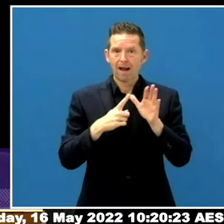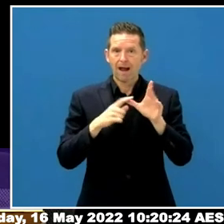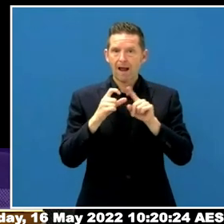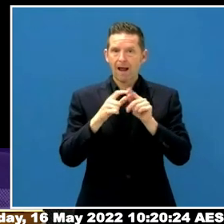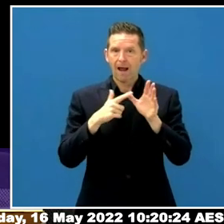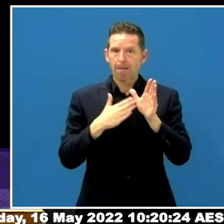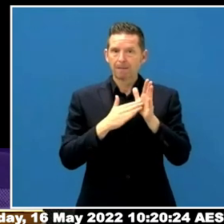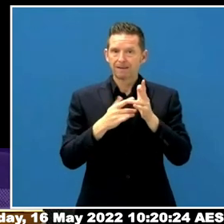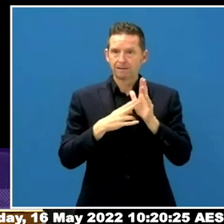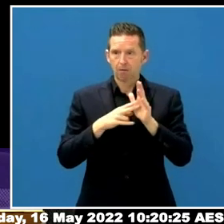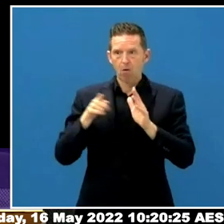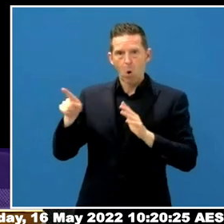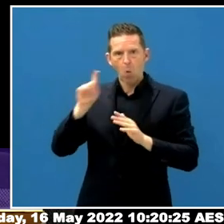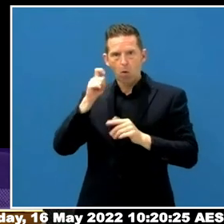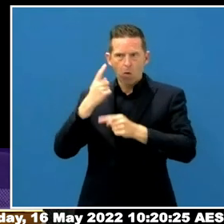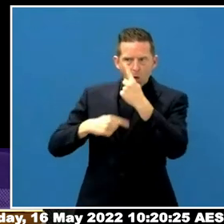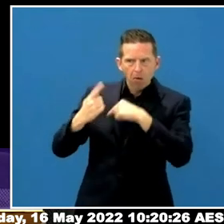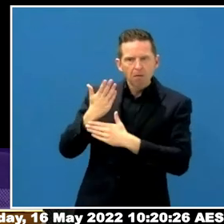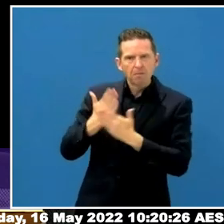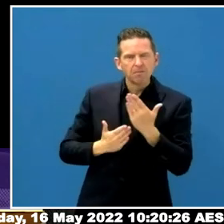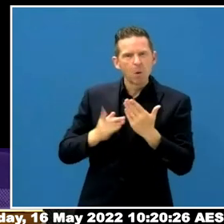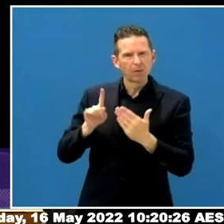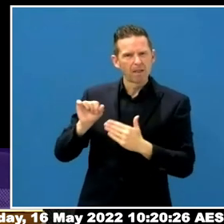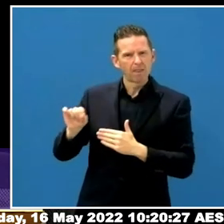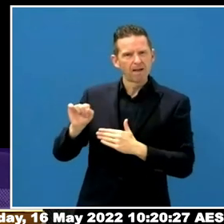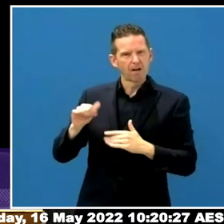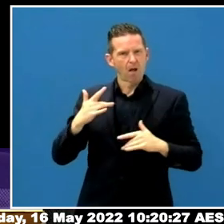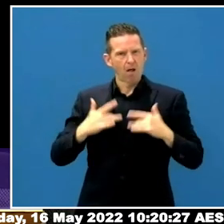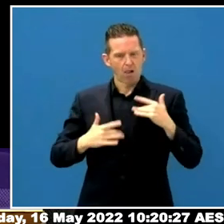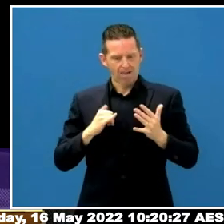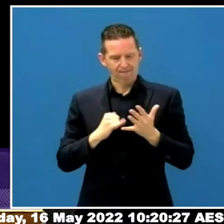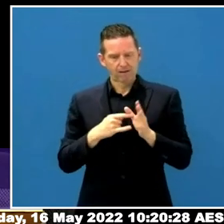We will use the term "day program" throughout this hearing to refer to the